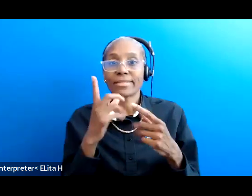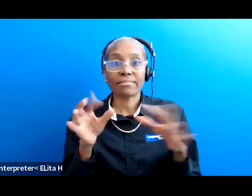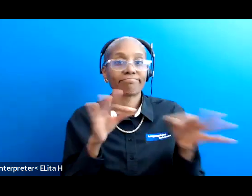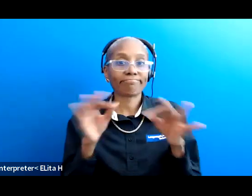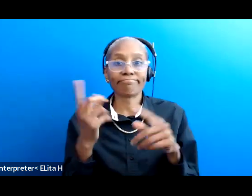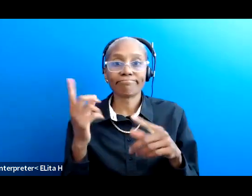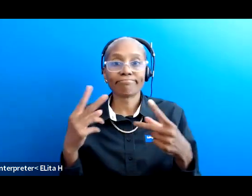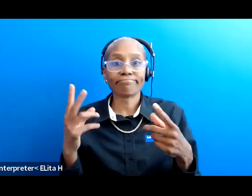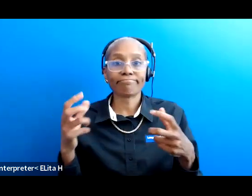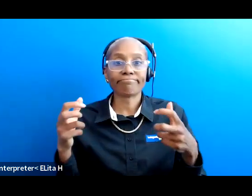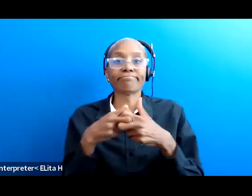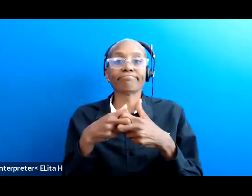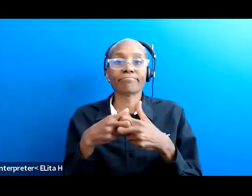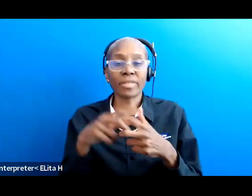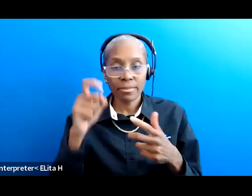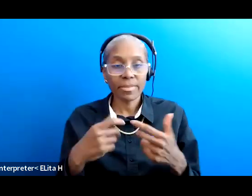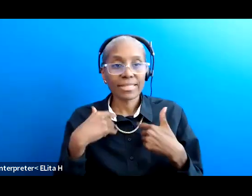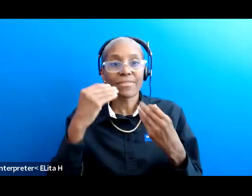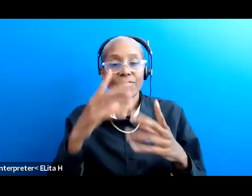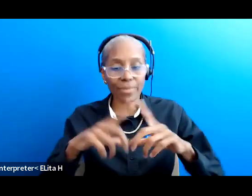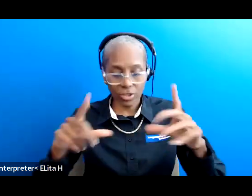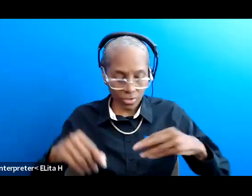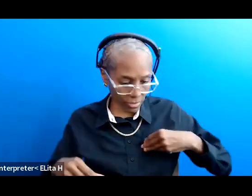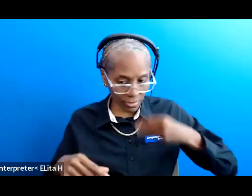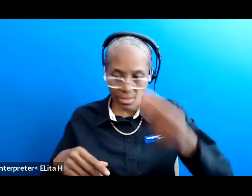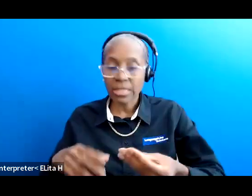So you need to have this information so that your caregiver can look at you.